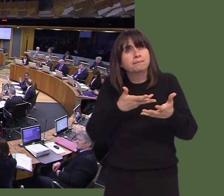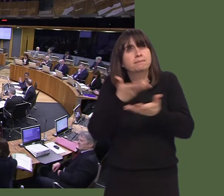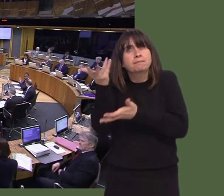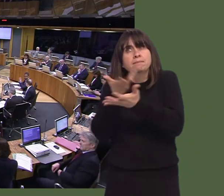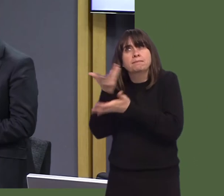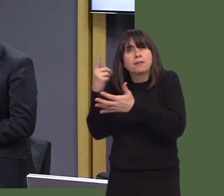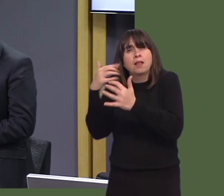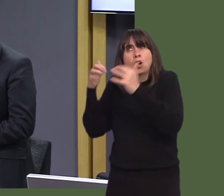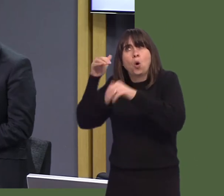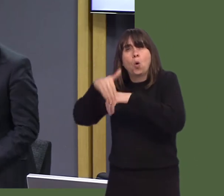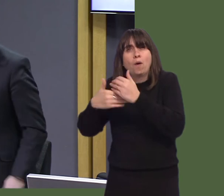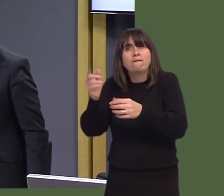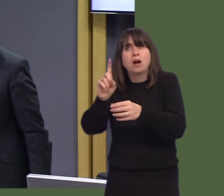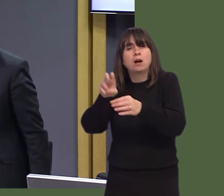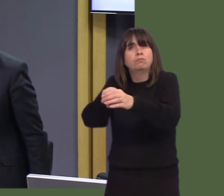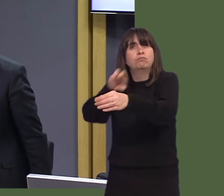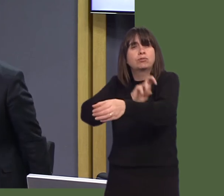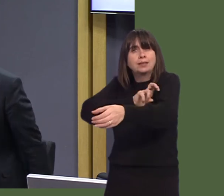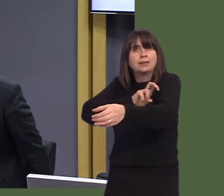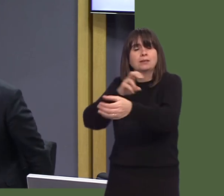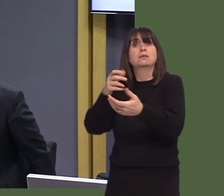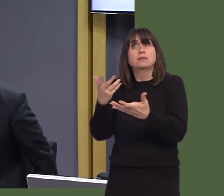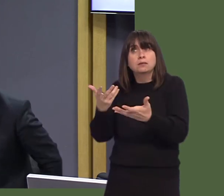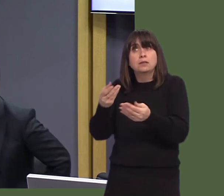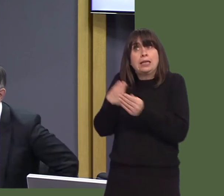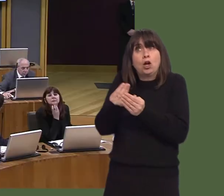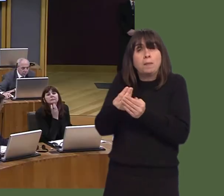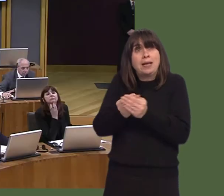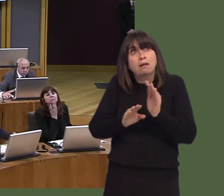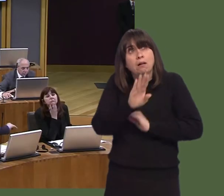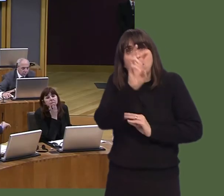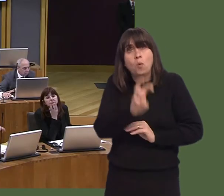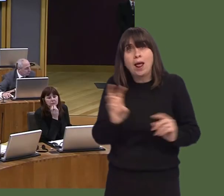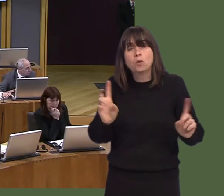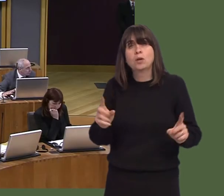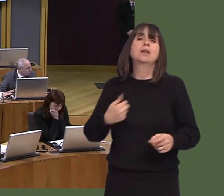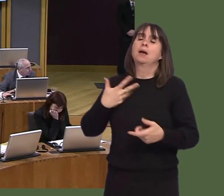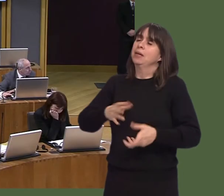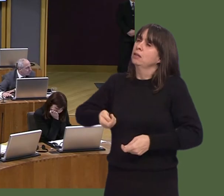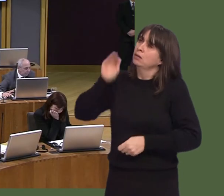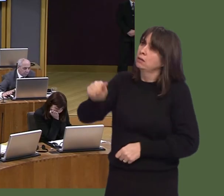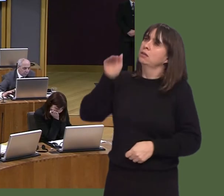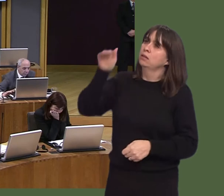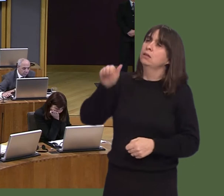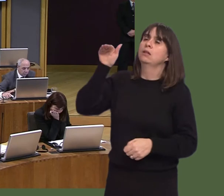members of communities down in west Walesósome road map that the Welsh Government might have to rescue this situation. The deficit is getting worse.